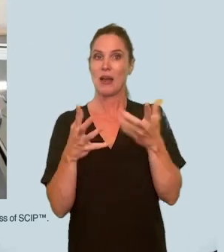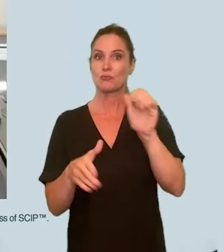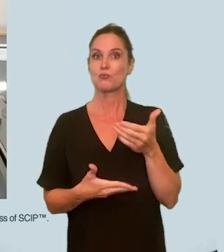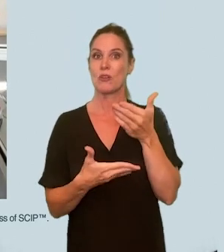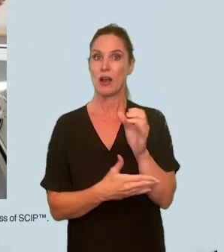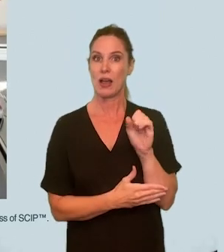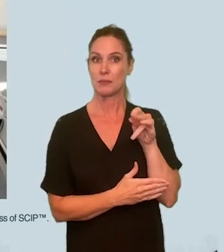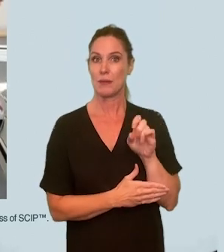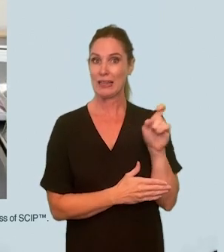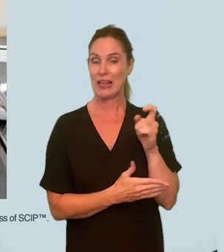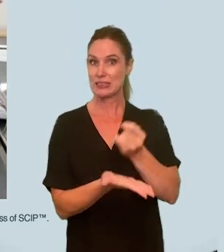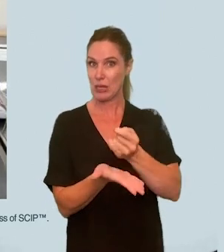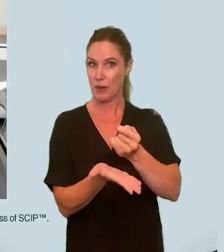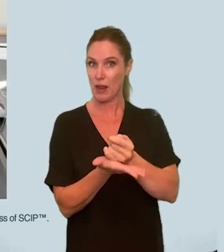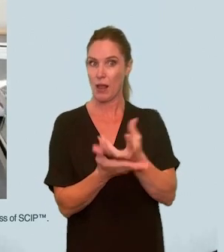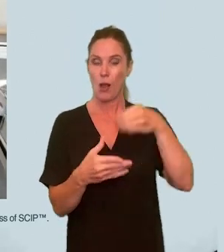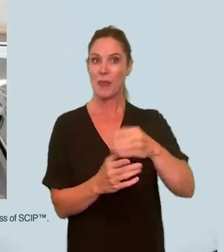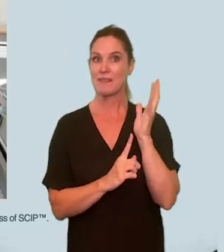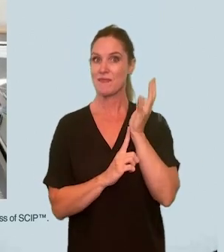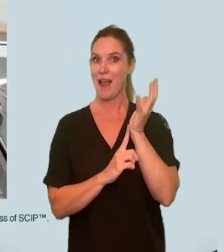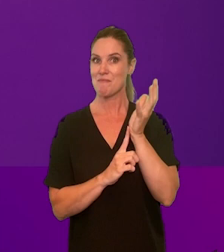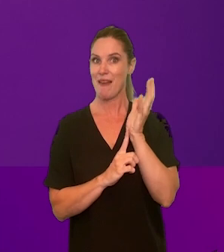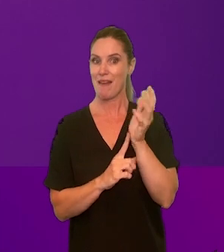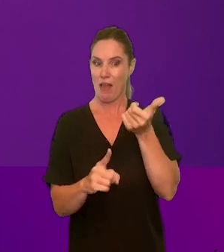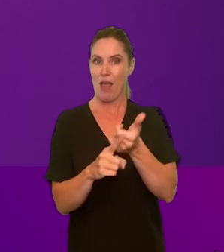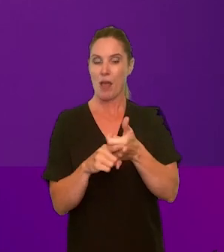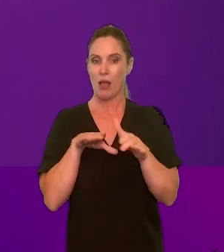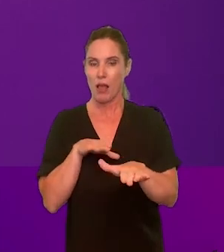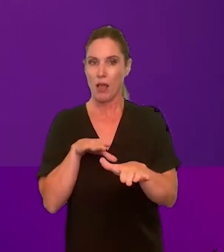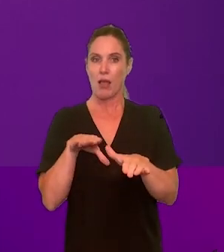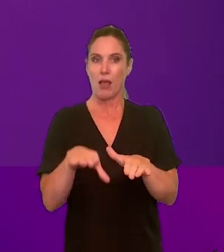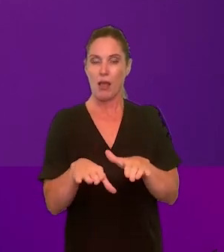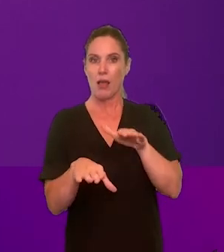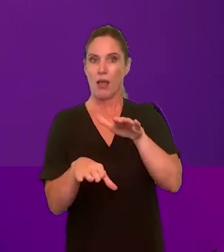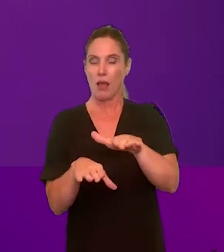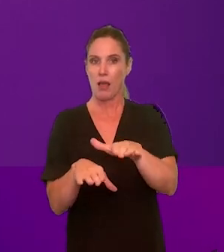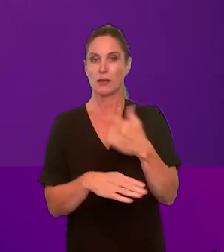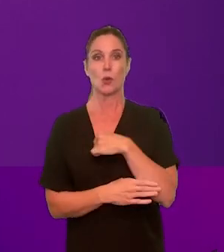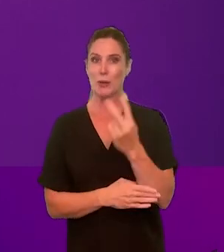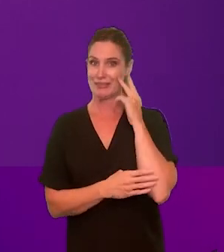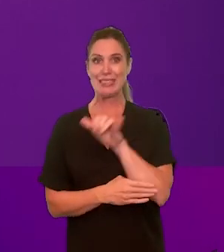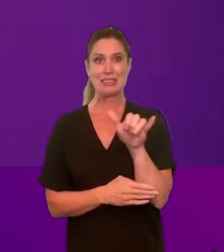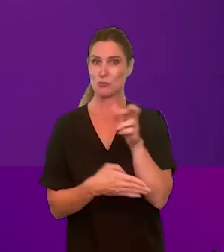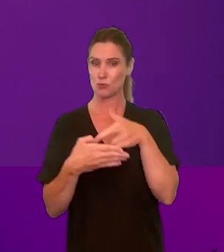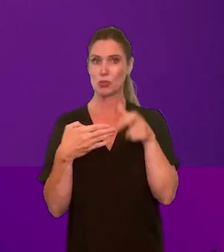within five minutes, he was able to take steps. We have seen similar results, in line with their functional level,